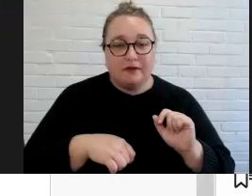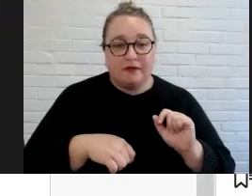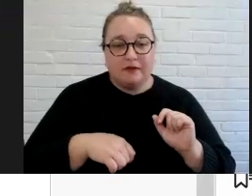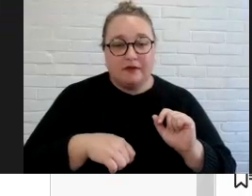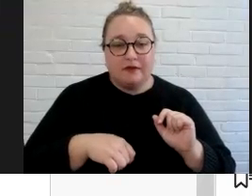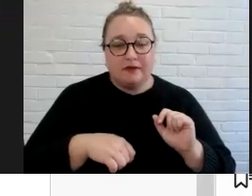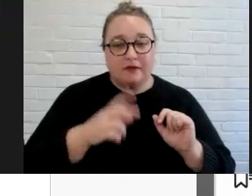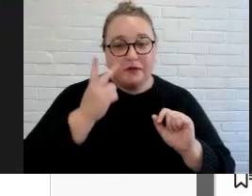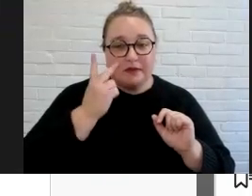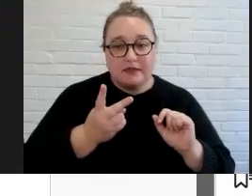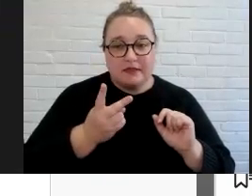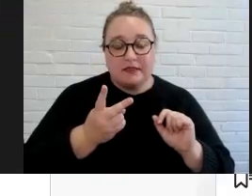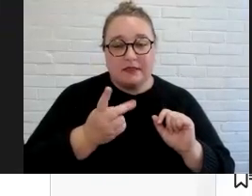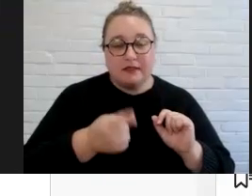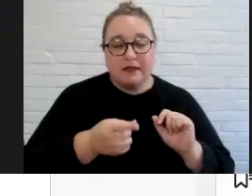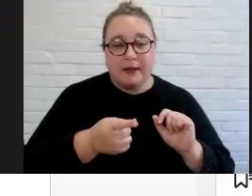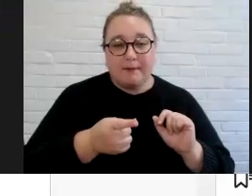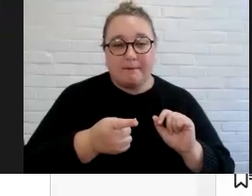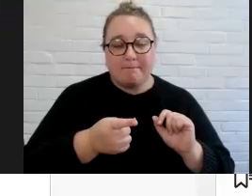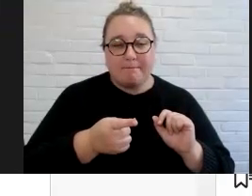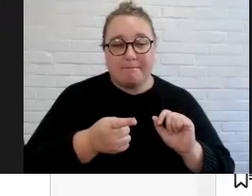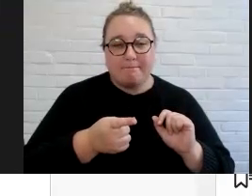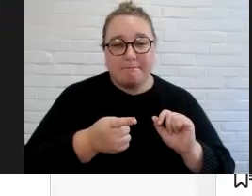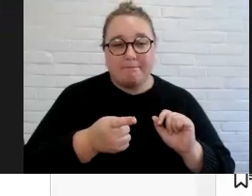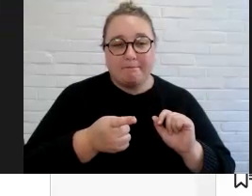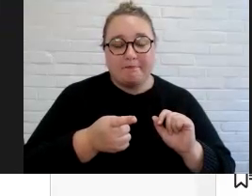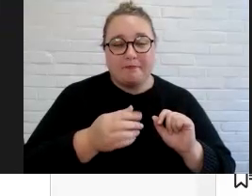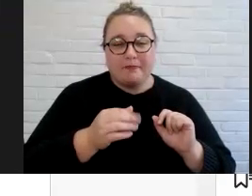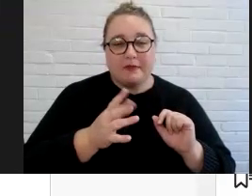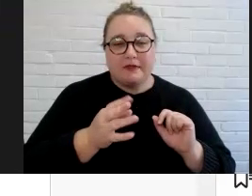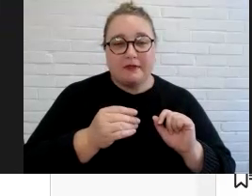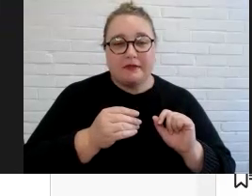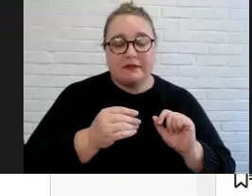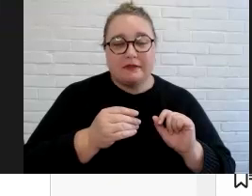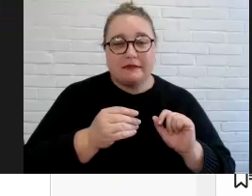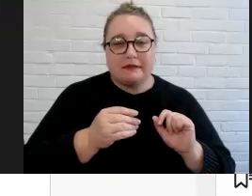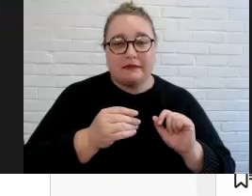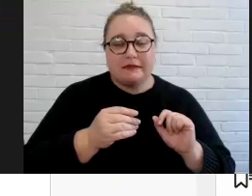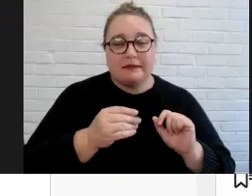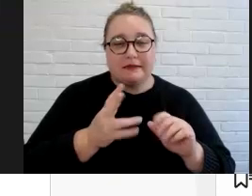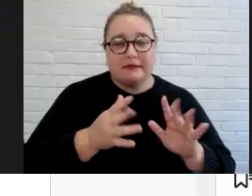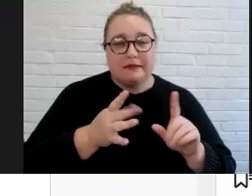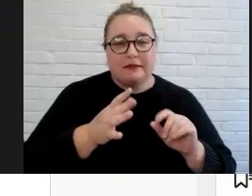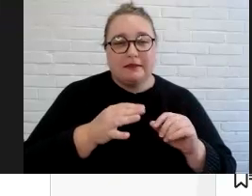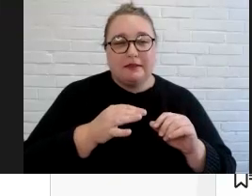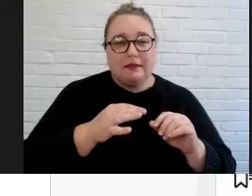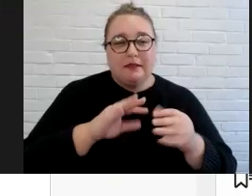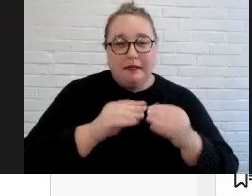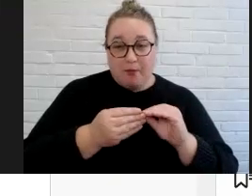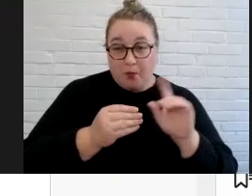Under number one there on that page